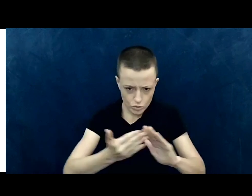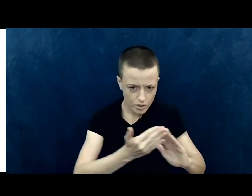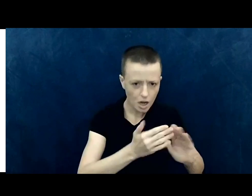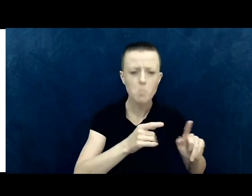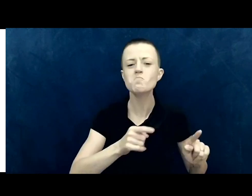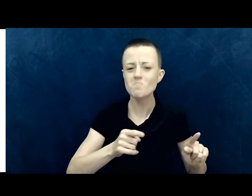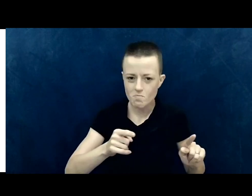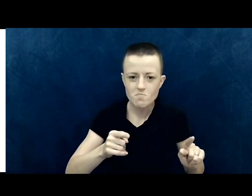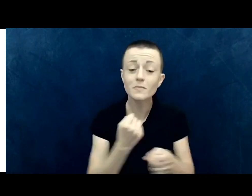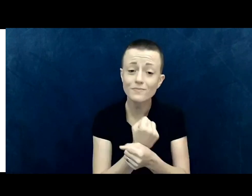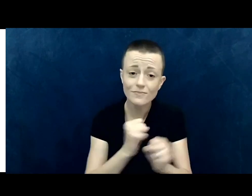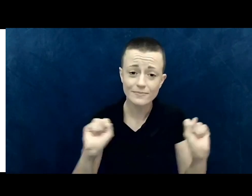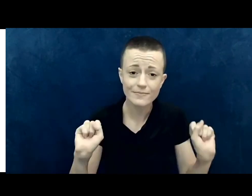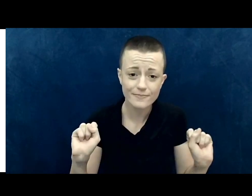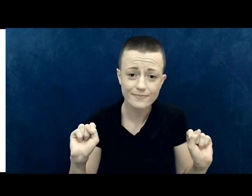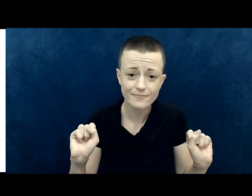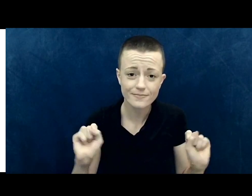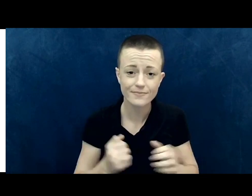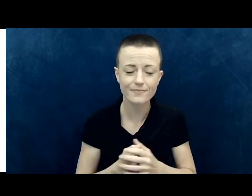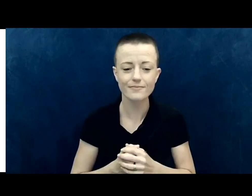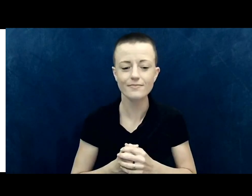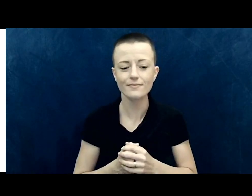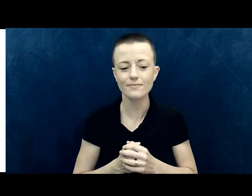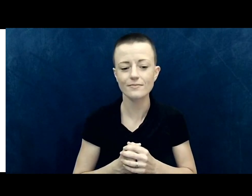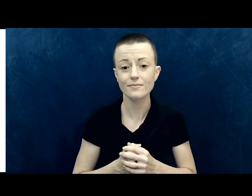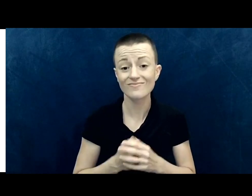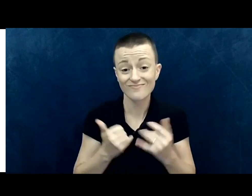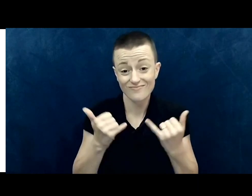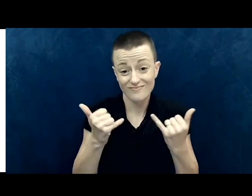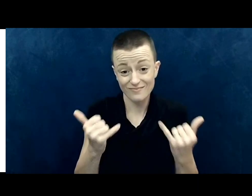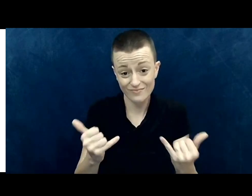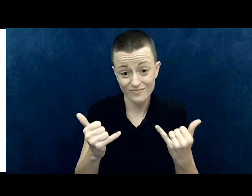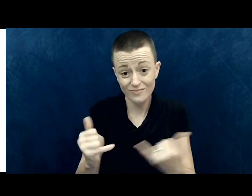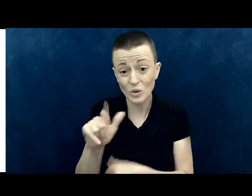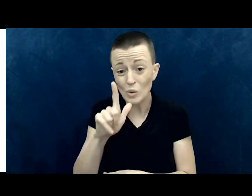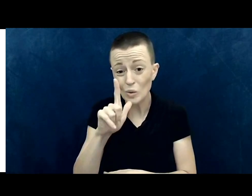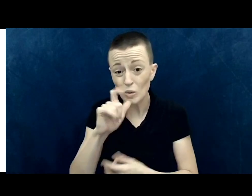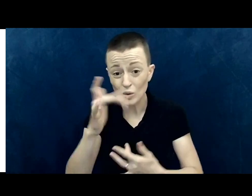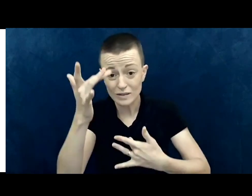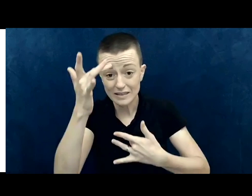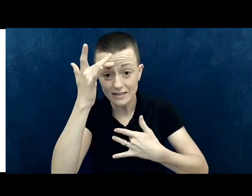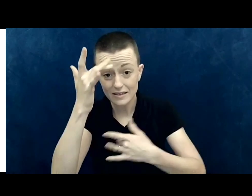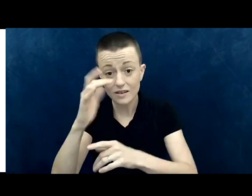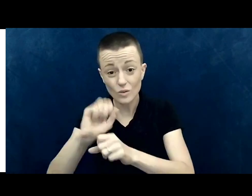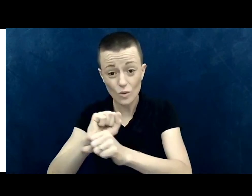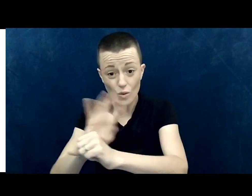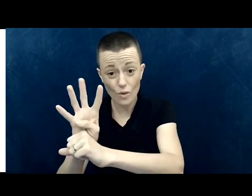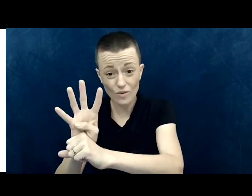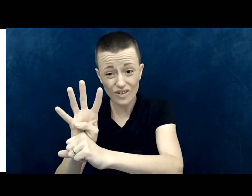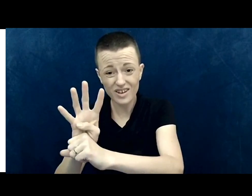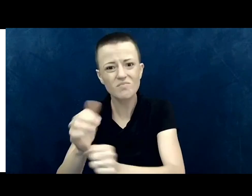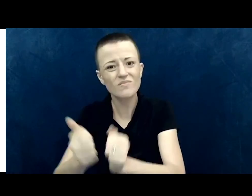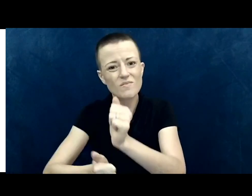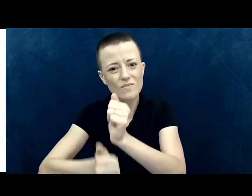right now is unvaccinated. Unvaccinated individuals are eight times more likely to catch COVID-19,